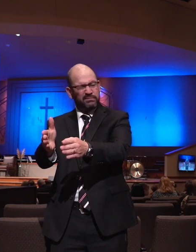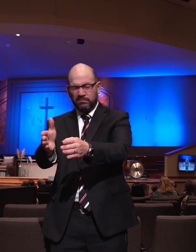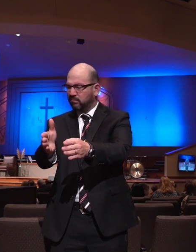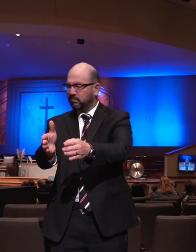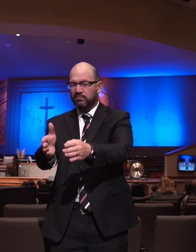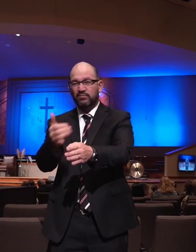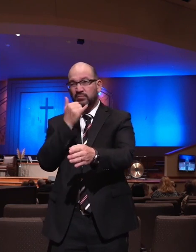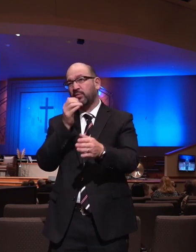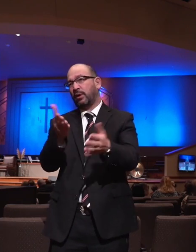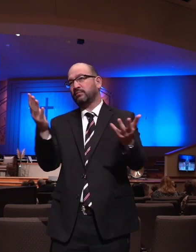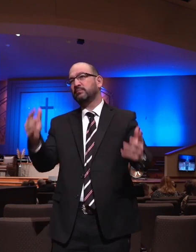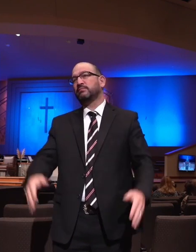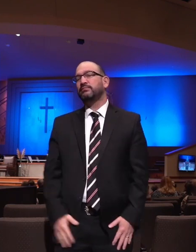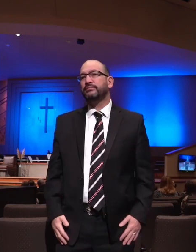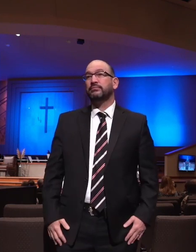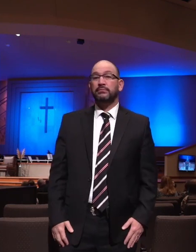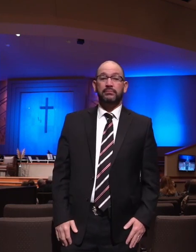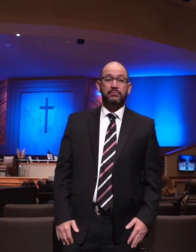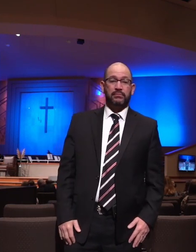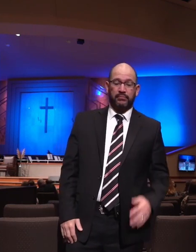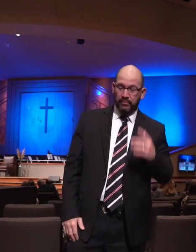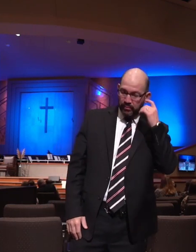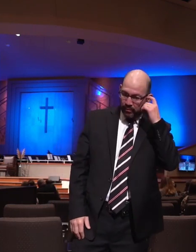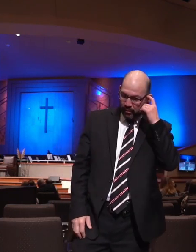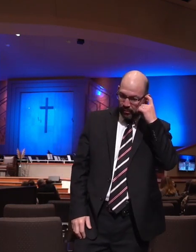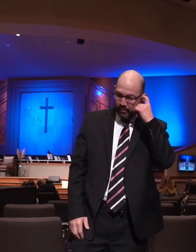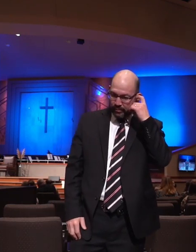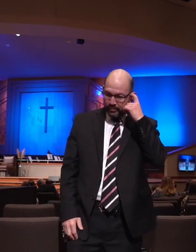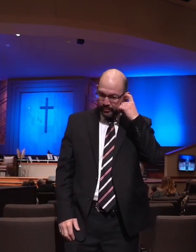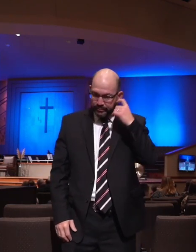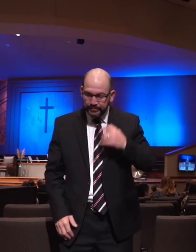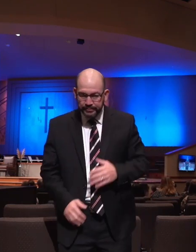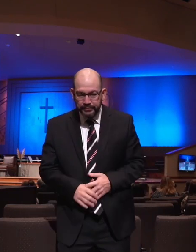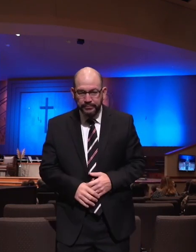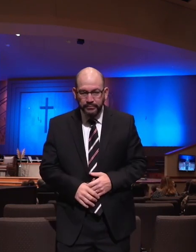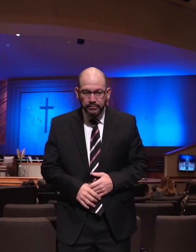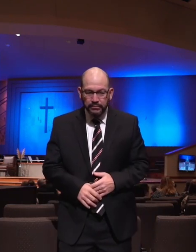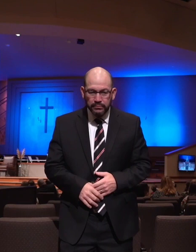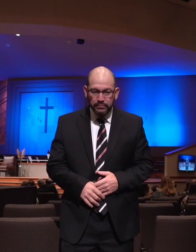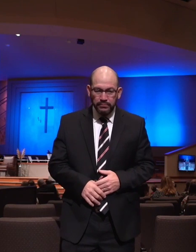death no Naaman is the only leper that gets saved not because of